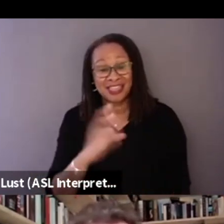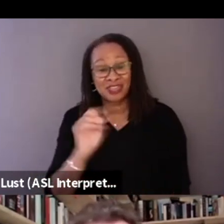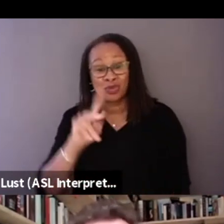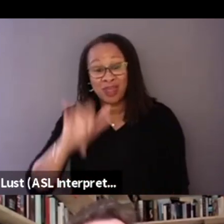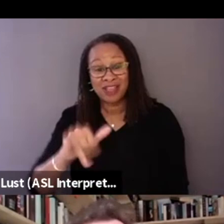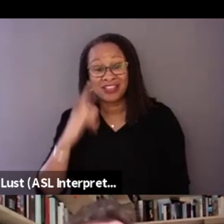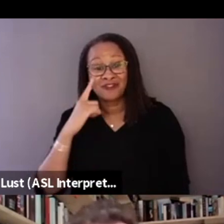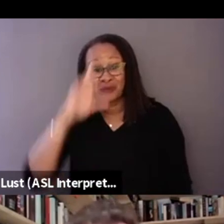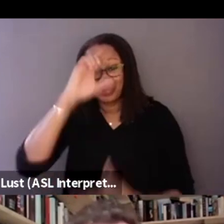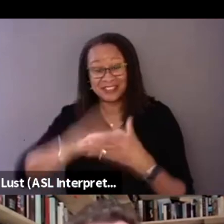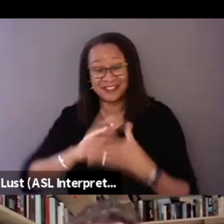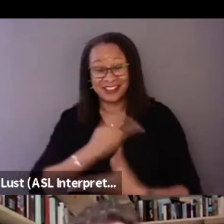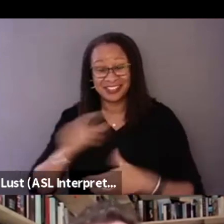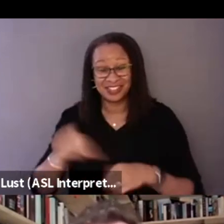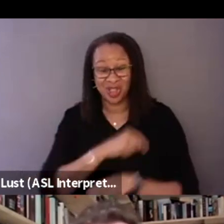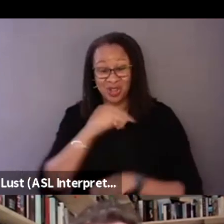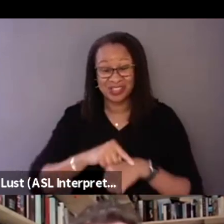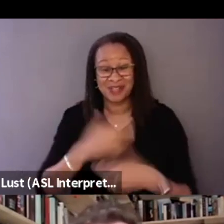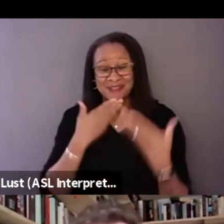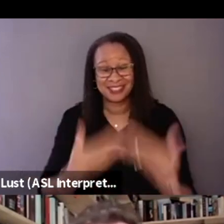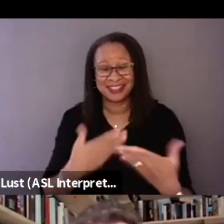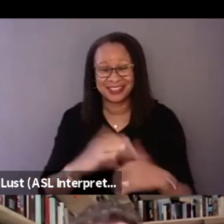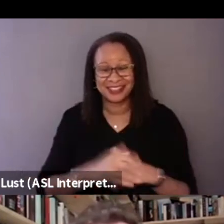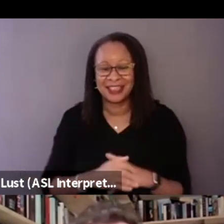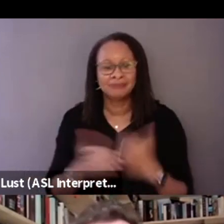for so long. It was easy.